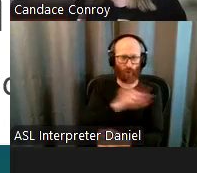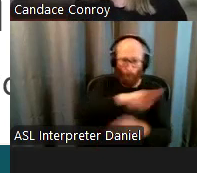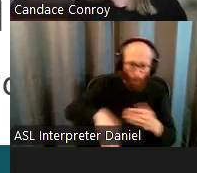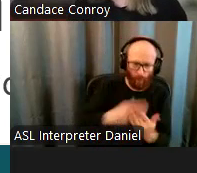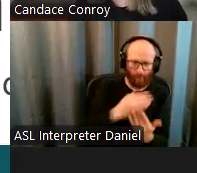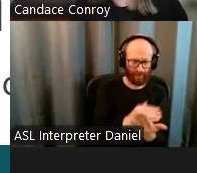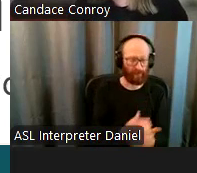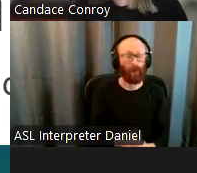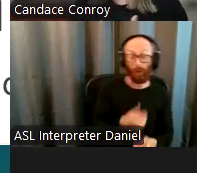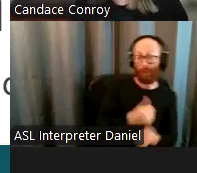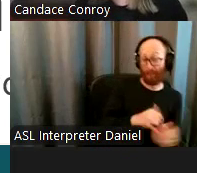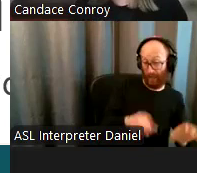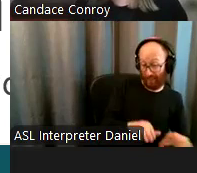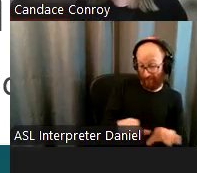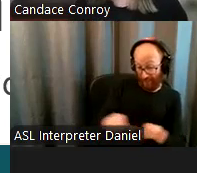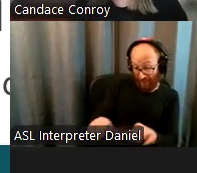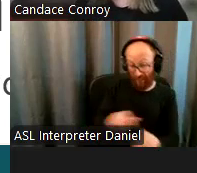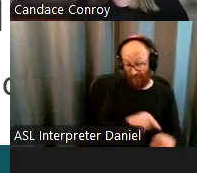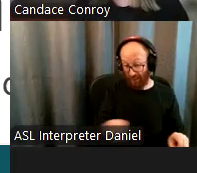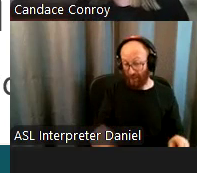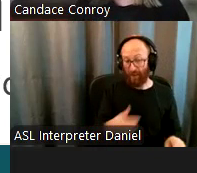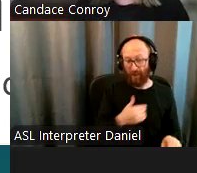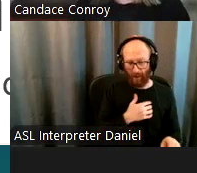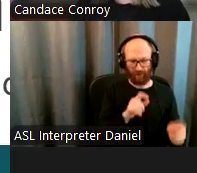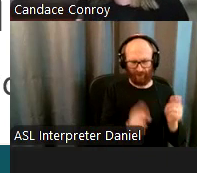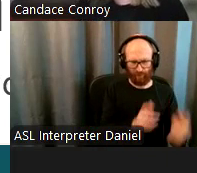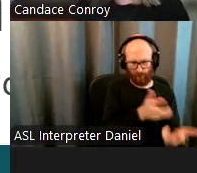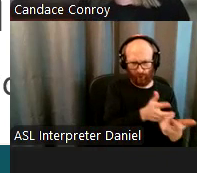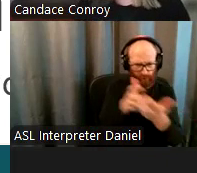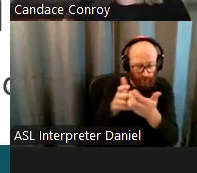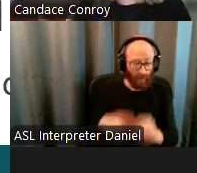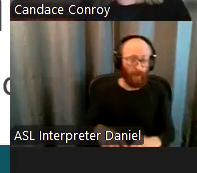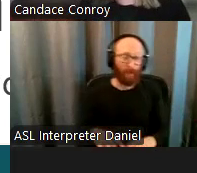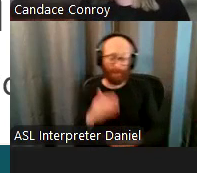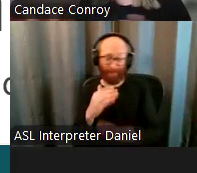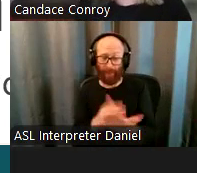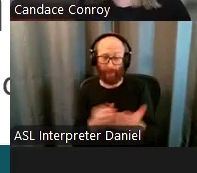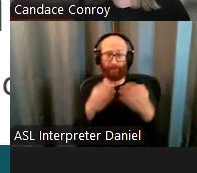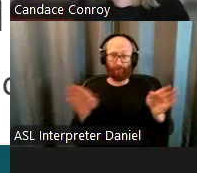each activity, the lesson itself can also be tailored and modified as teachers see